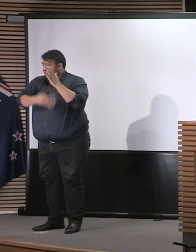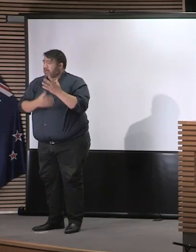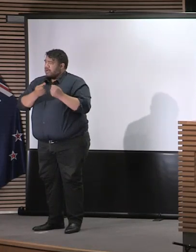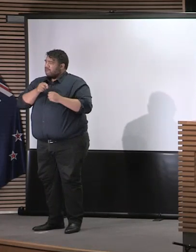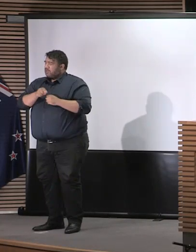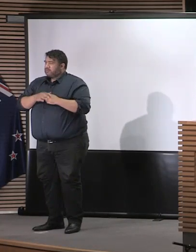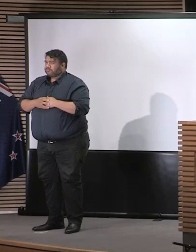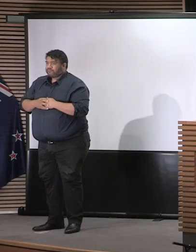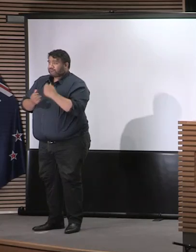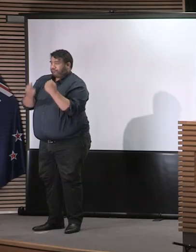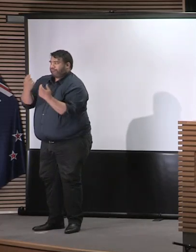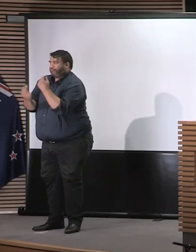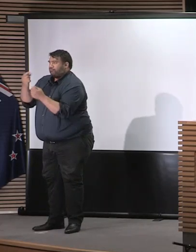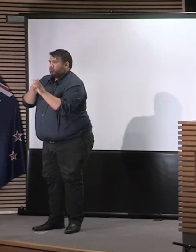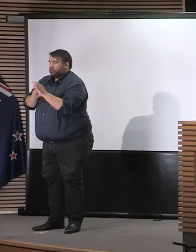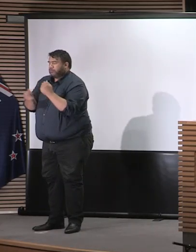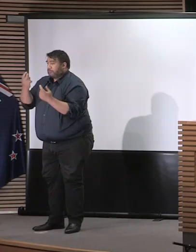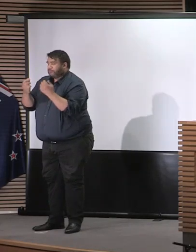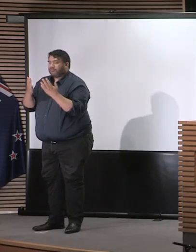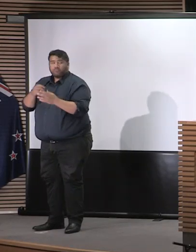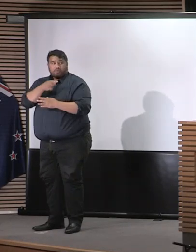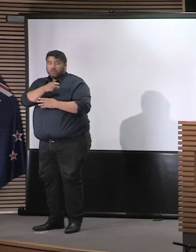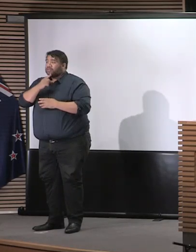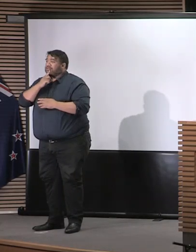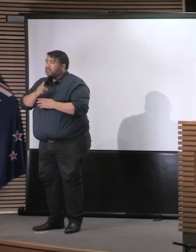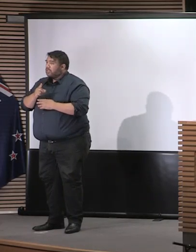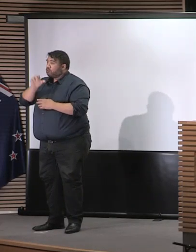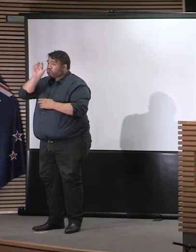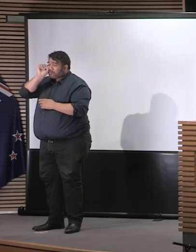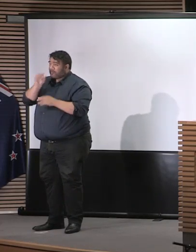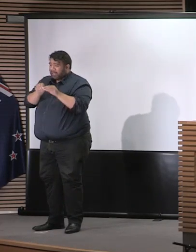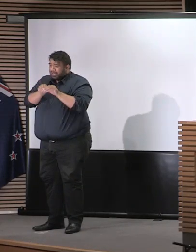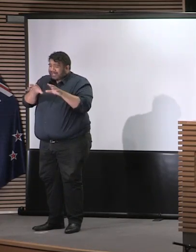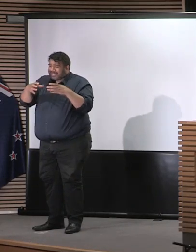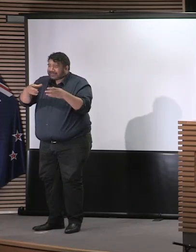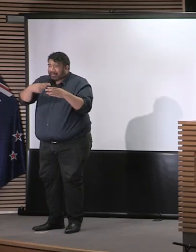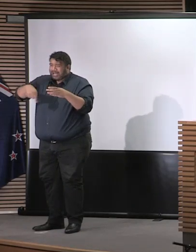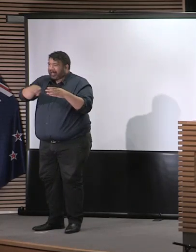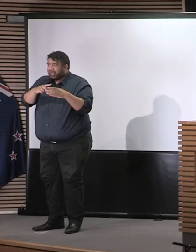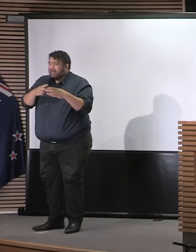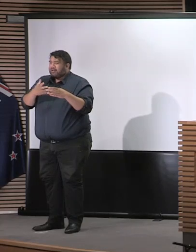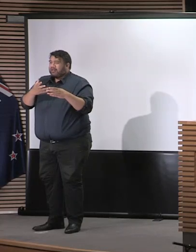away and add it. We are trying to be as open as possible with information. PRIME MINISTER JACINDA